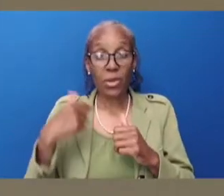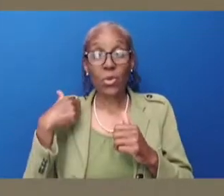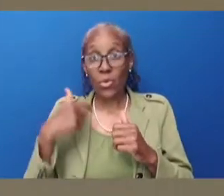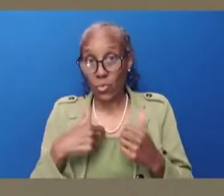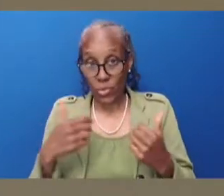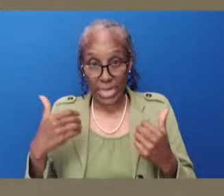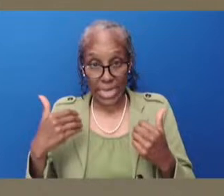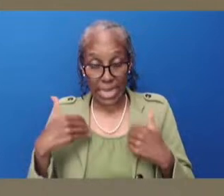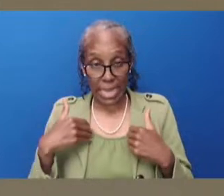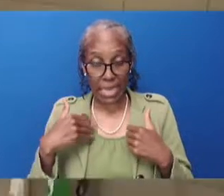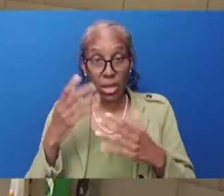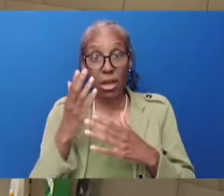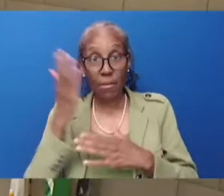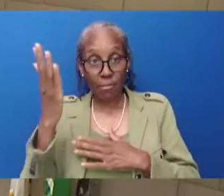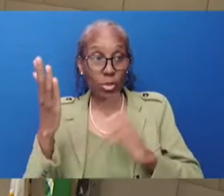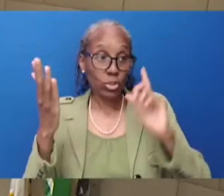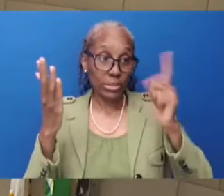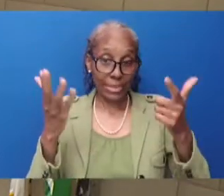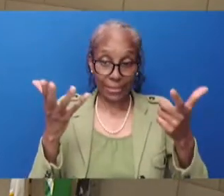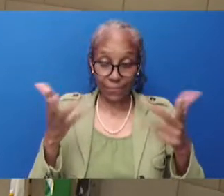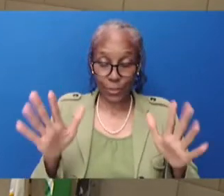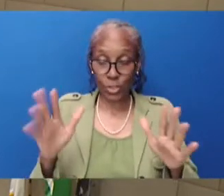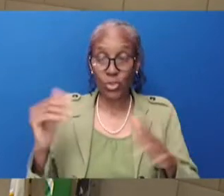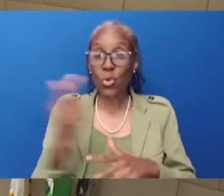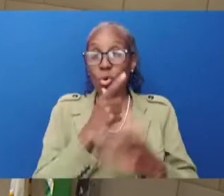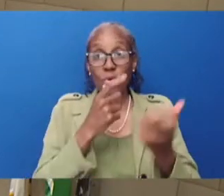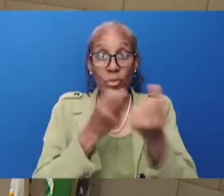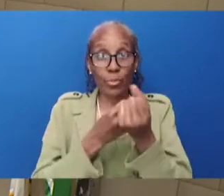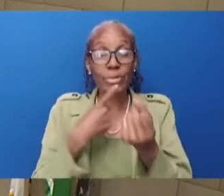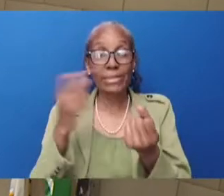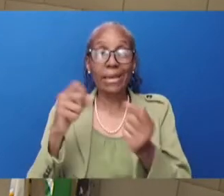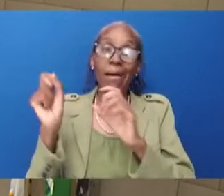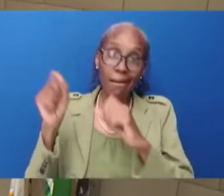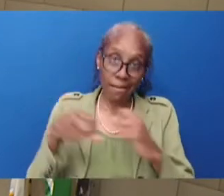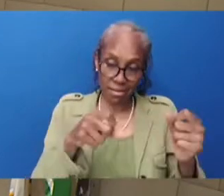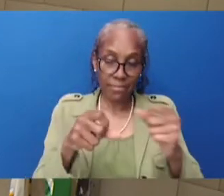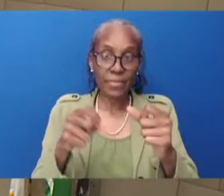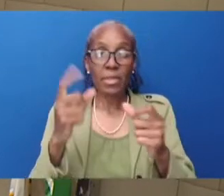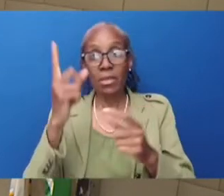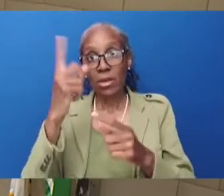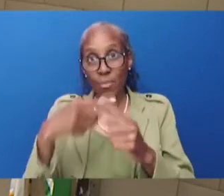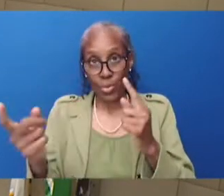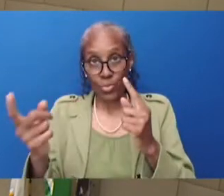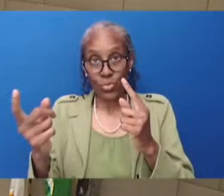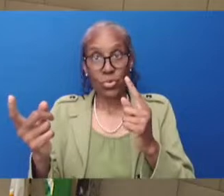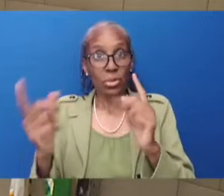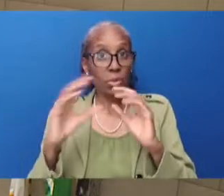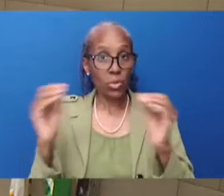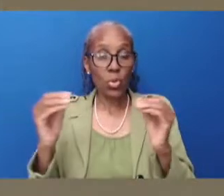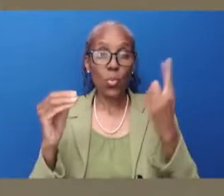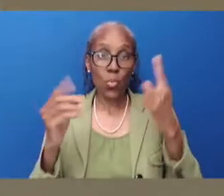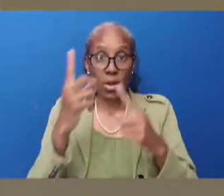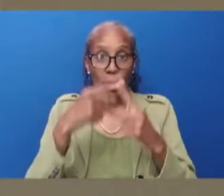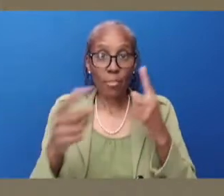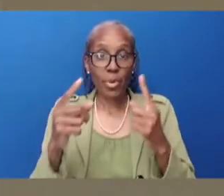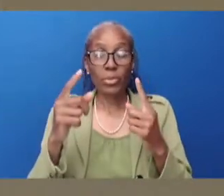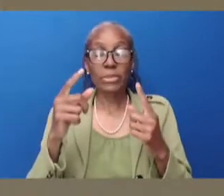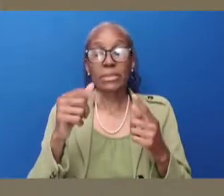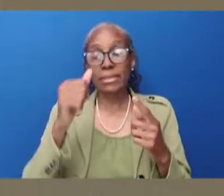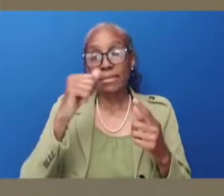SHE'S FINE WITH THAT. WE HAD A MOTION AND A SECOND.